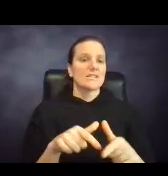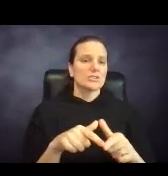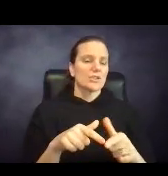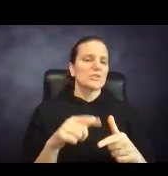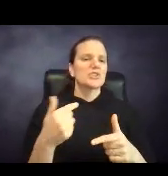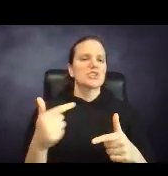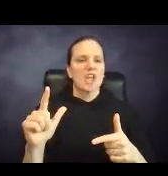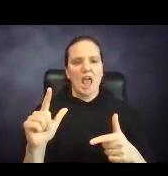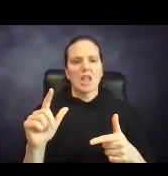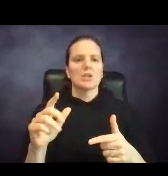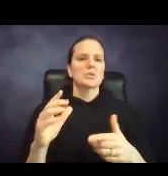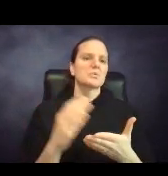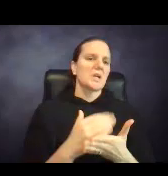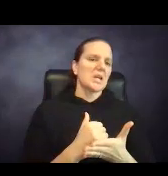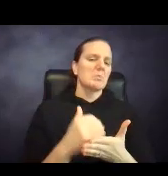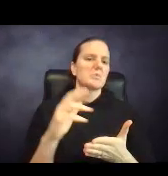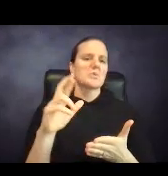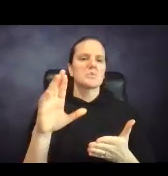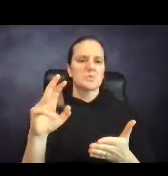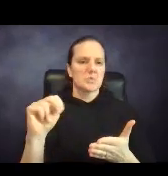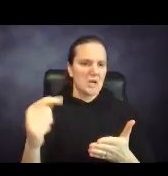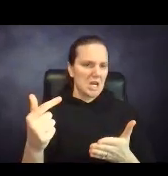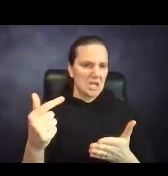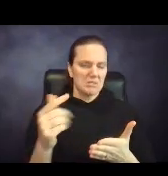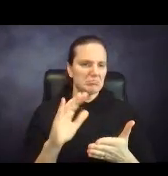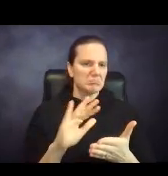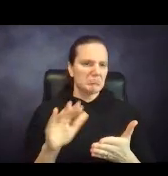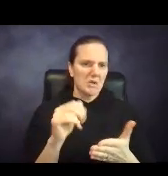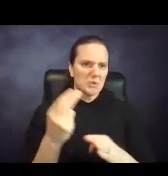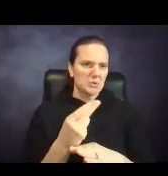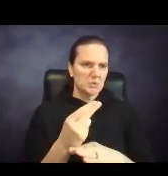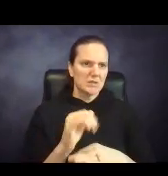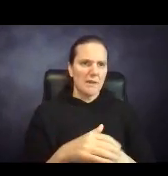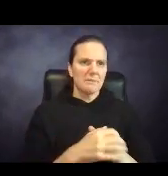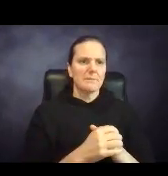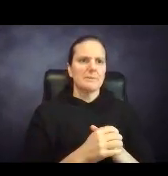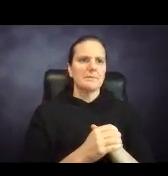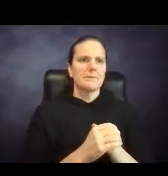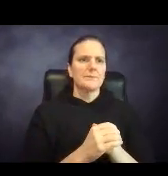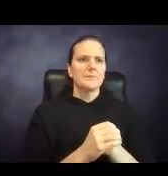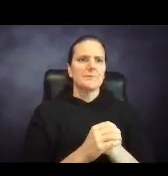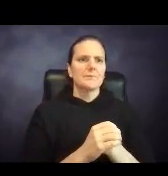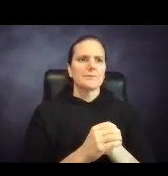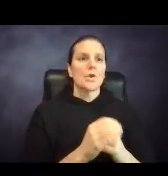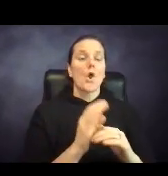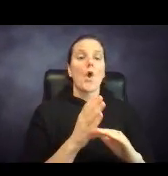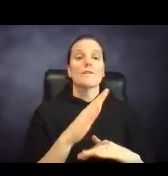And then transdermal, like we talked about with using the, the over the counter creams, then there are patches